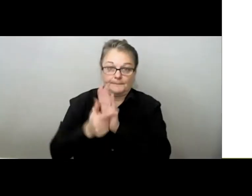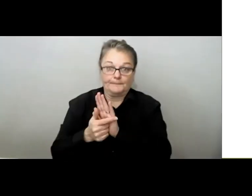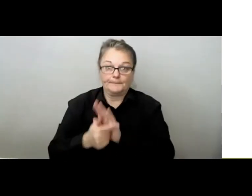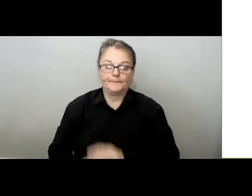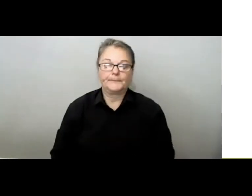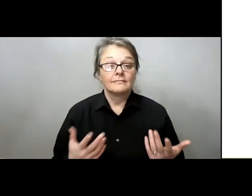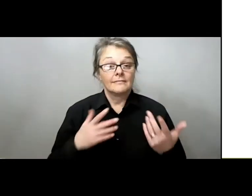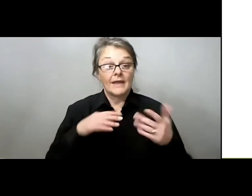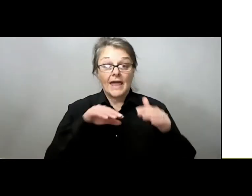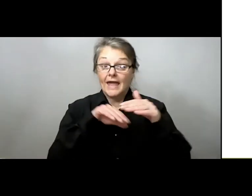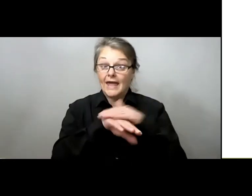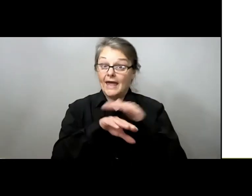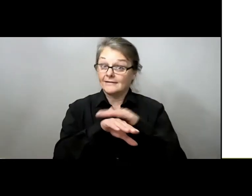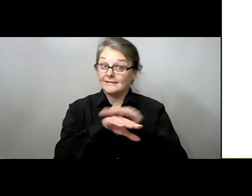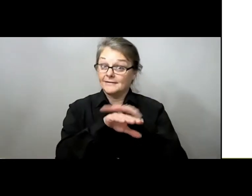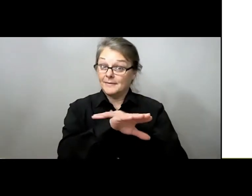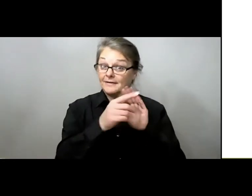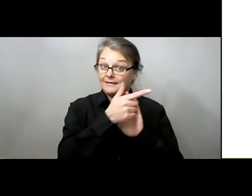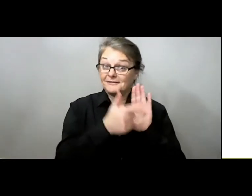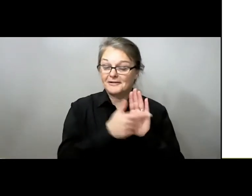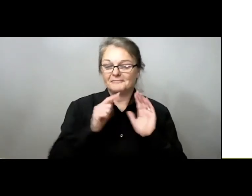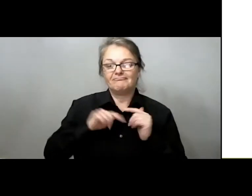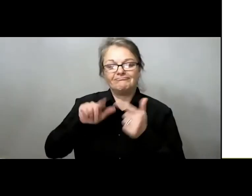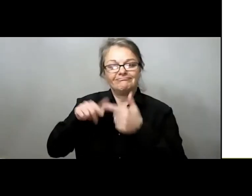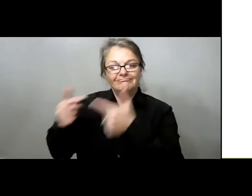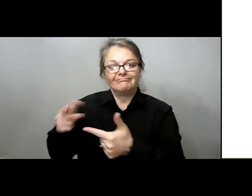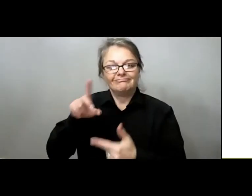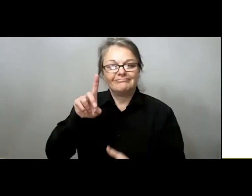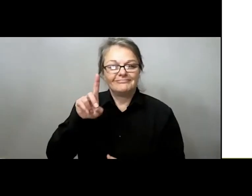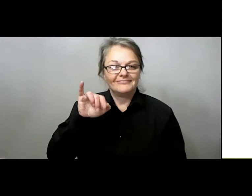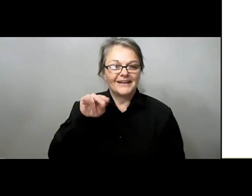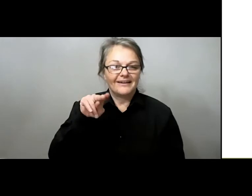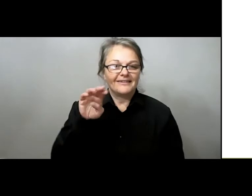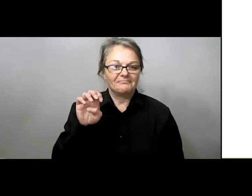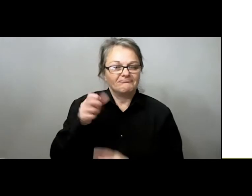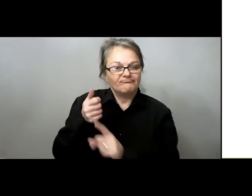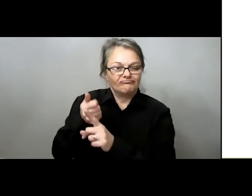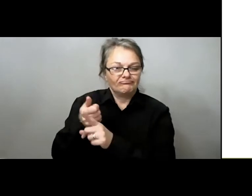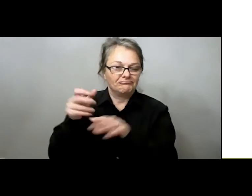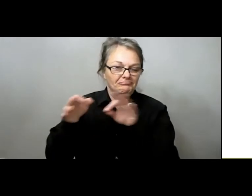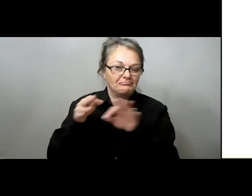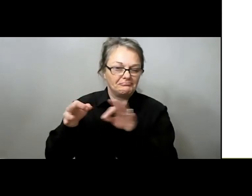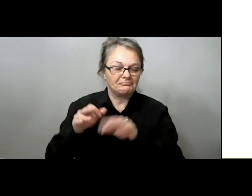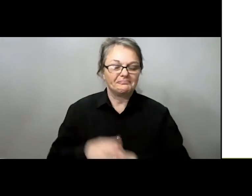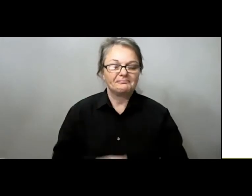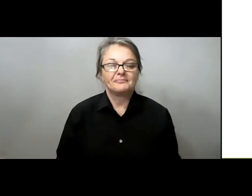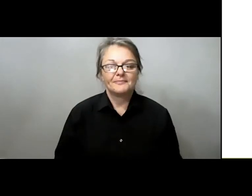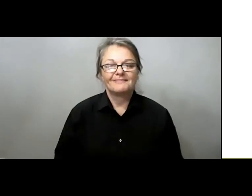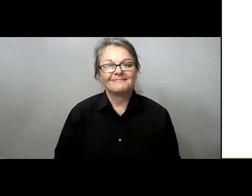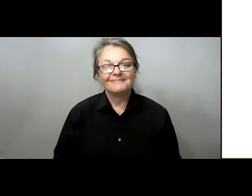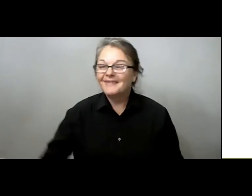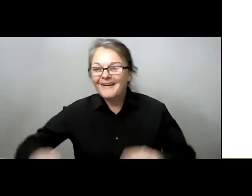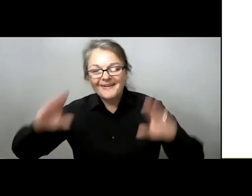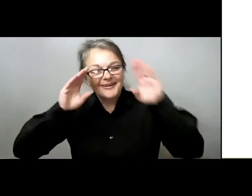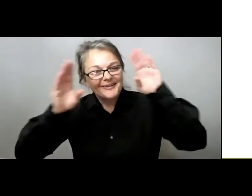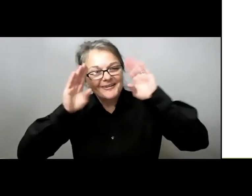FOR ACCESSIBILITY LAWS I WILL TURN IT OVER TO DIANNE TO EXPLAIN HI EVERYBODY.